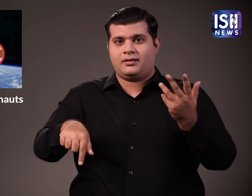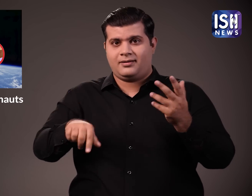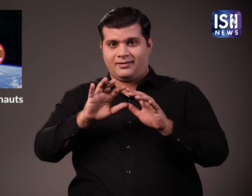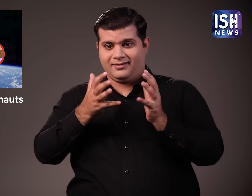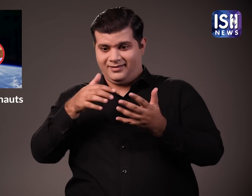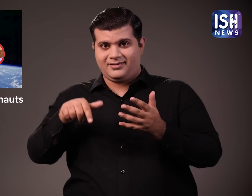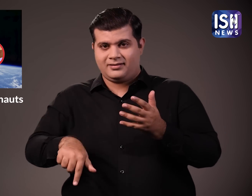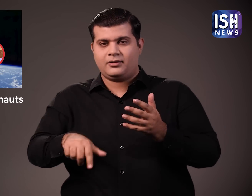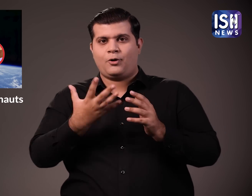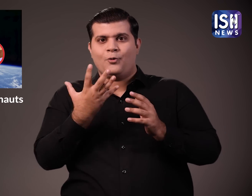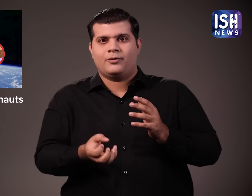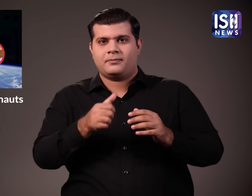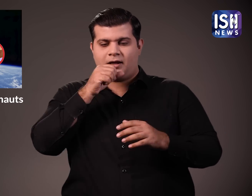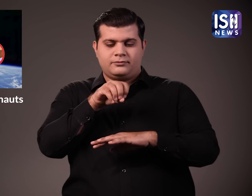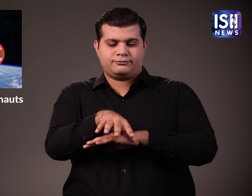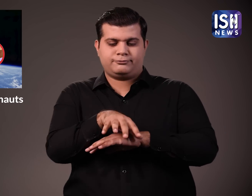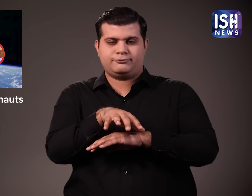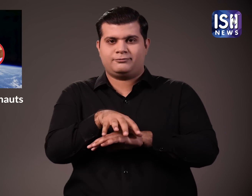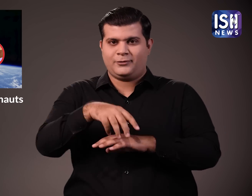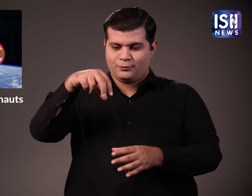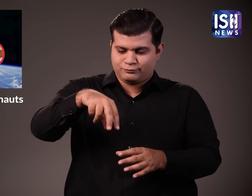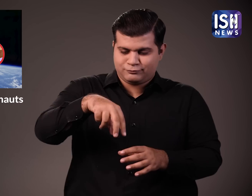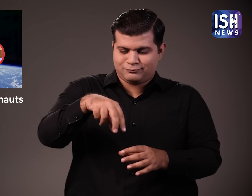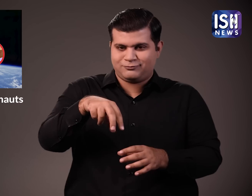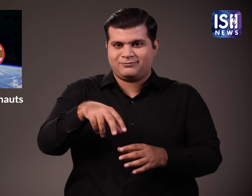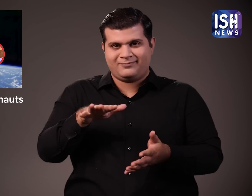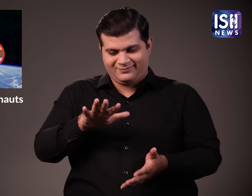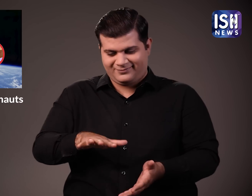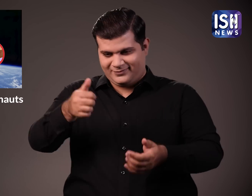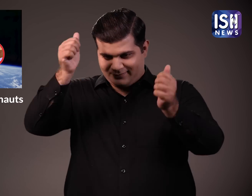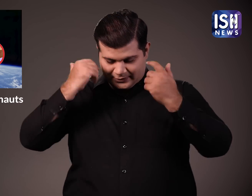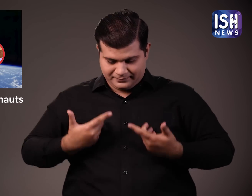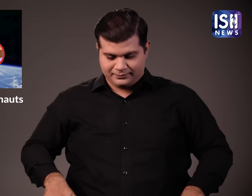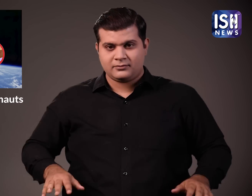On Earth, gravity pulls the water down when you shower.